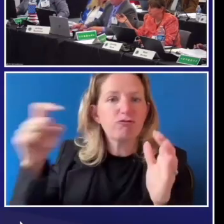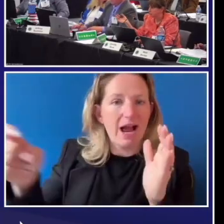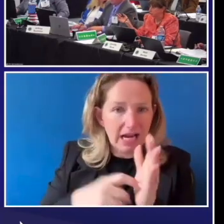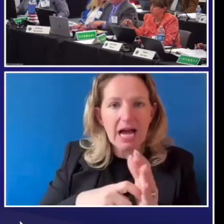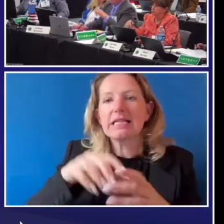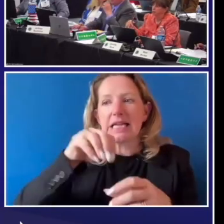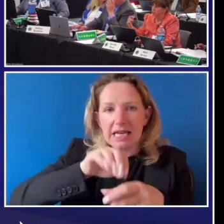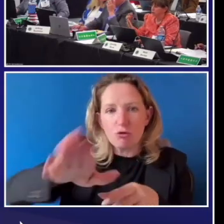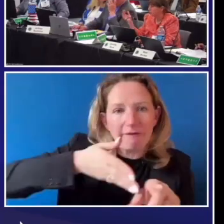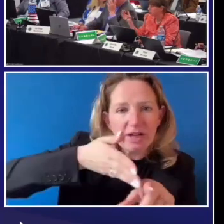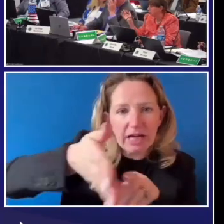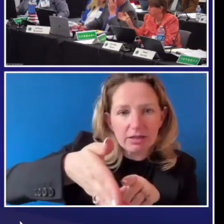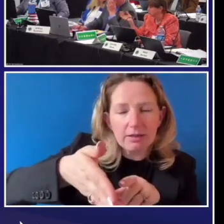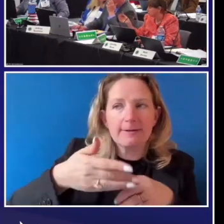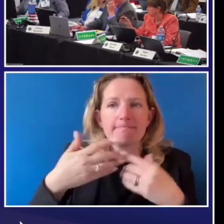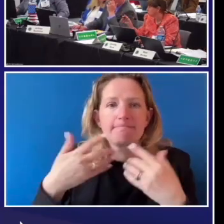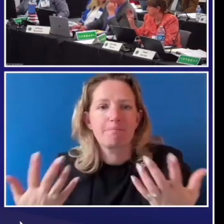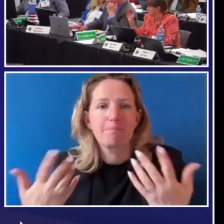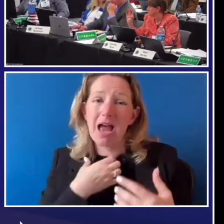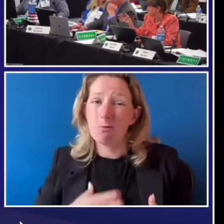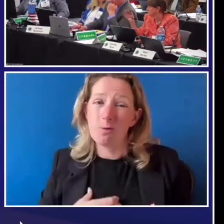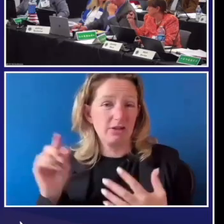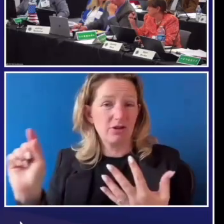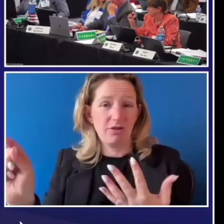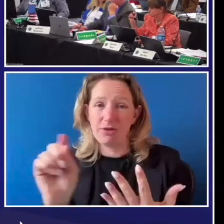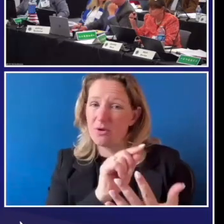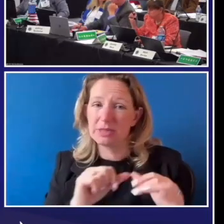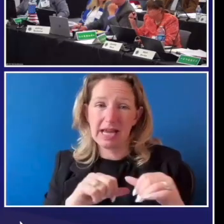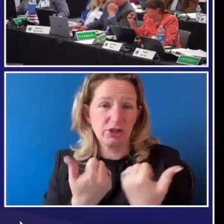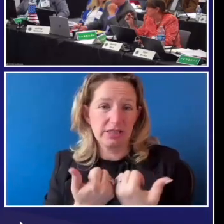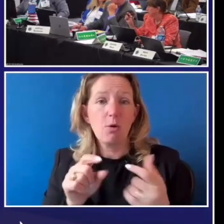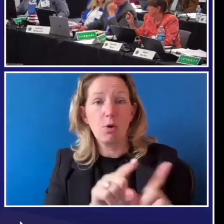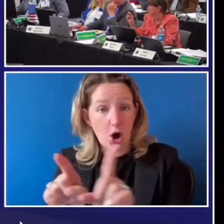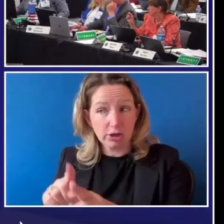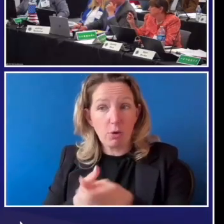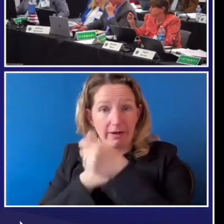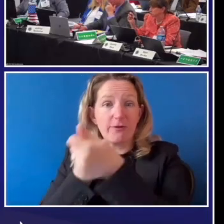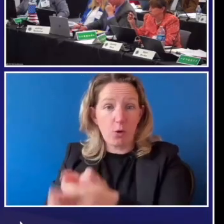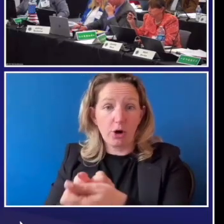And, you know, honestly, I wish those agencies would also conform, and somebody needs to start this process.